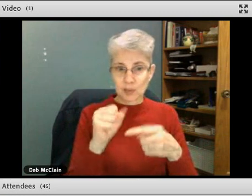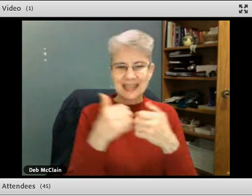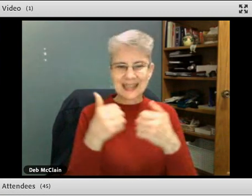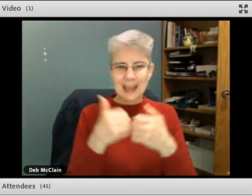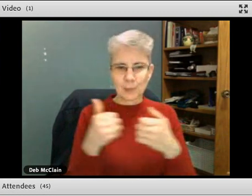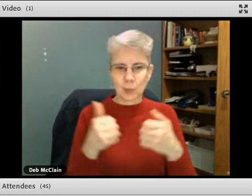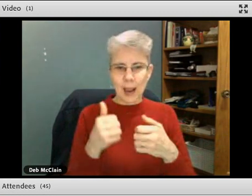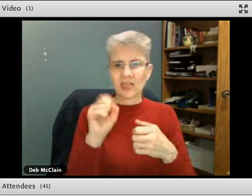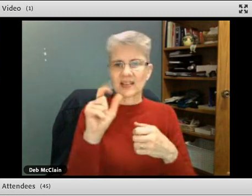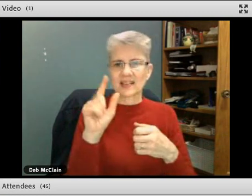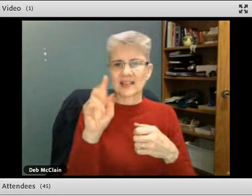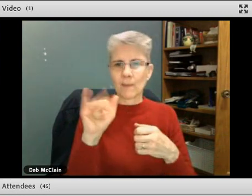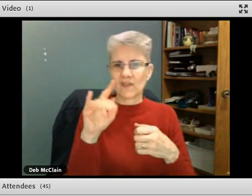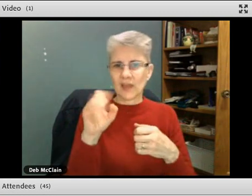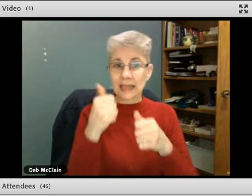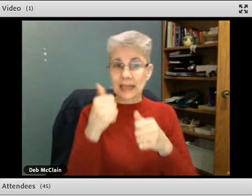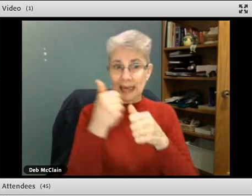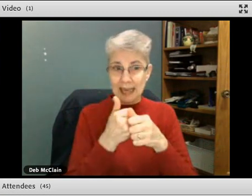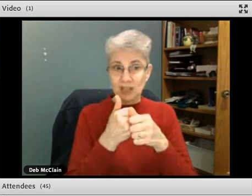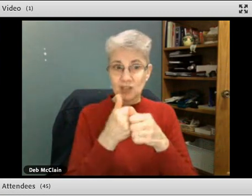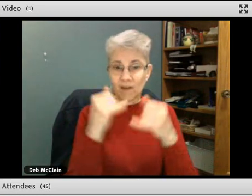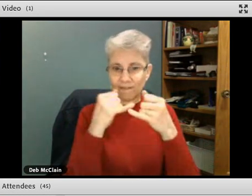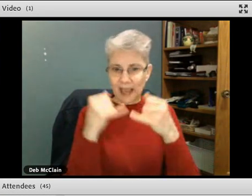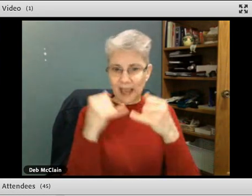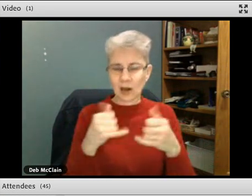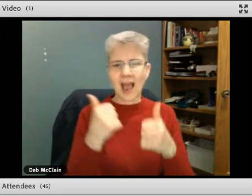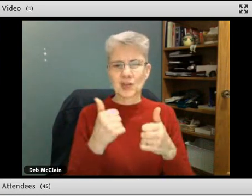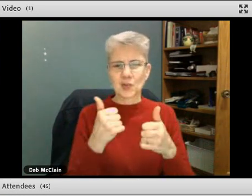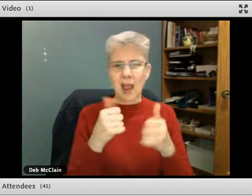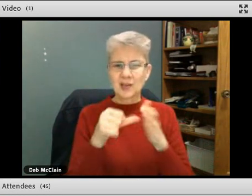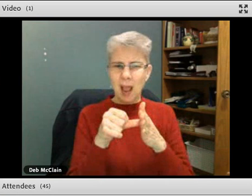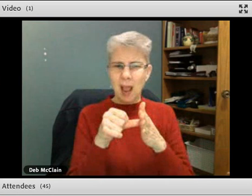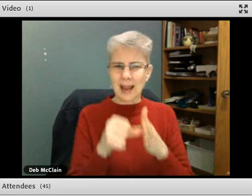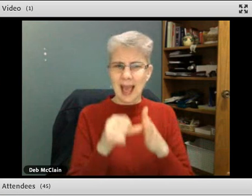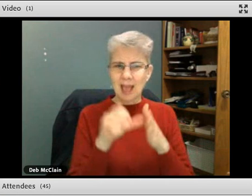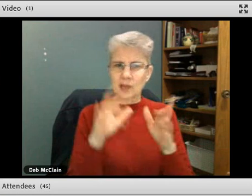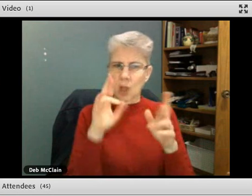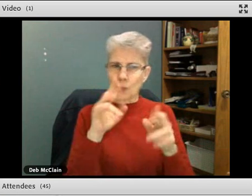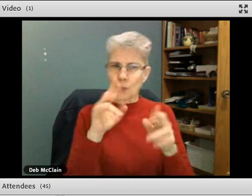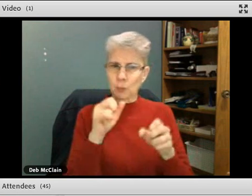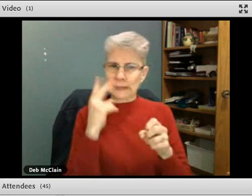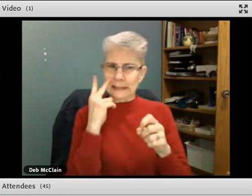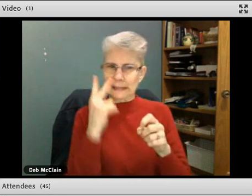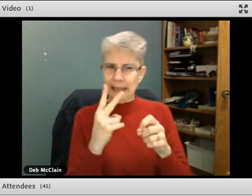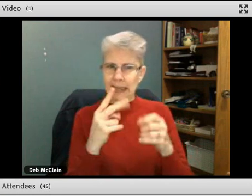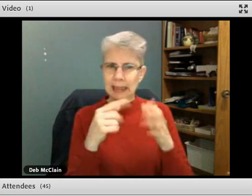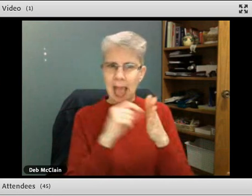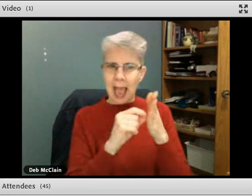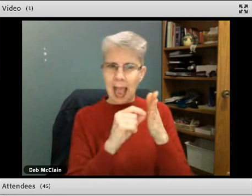I have tried to highlight these, and I hope you'll be able to see the highlighting. I actually cannot see the highlighting myself,